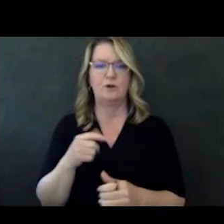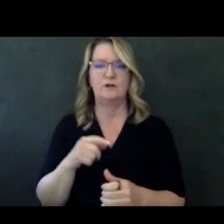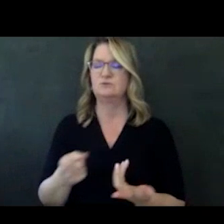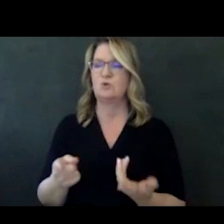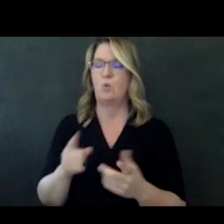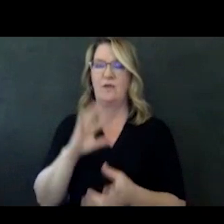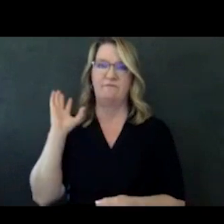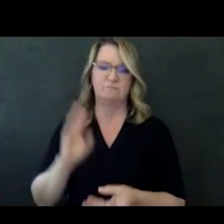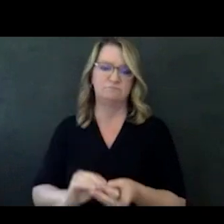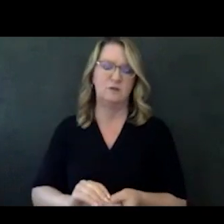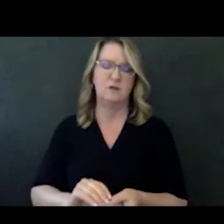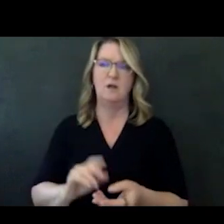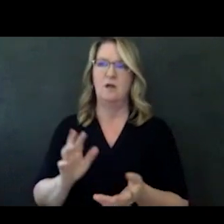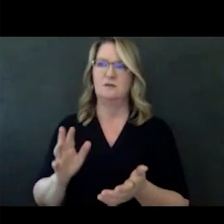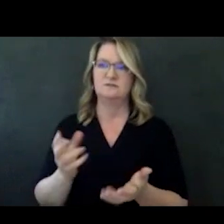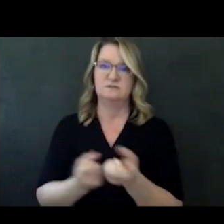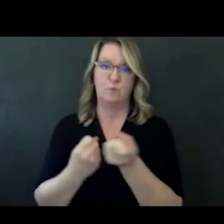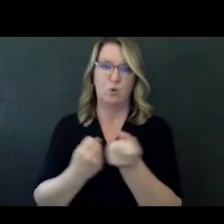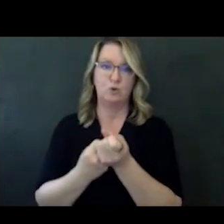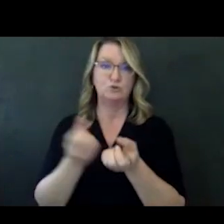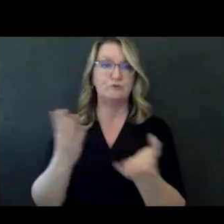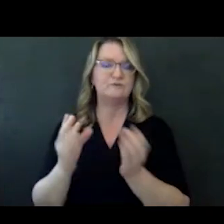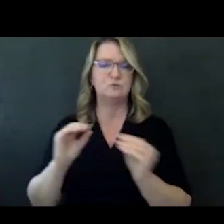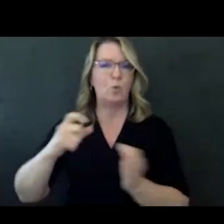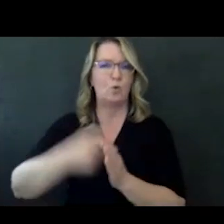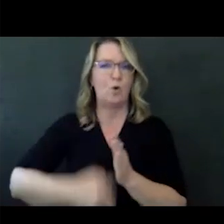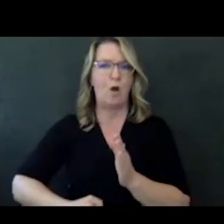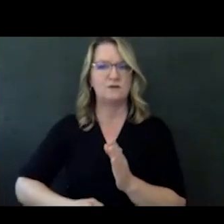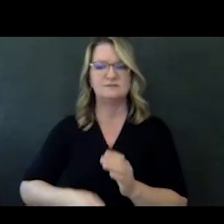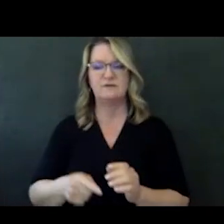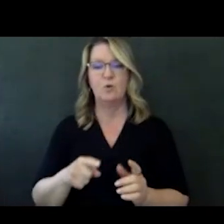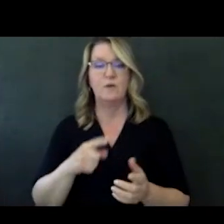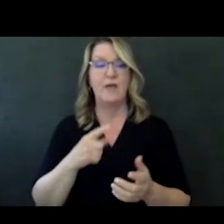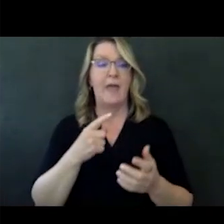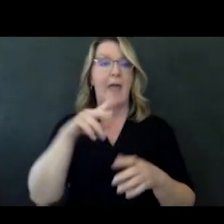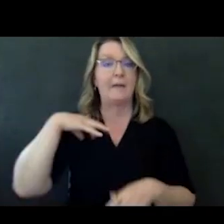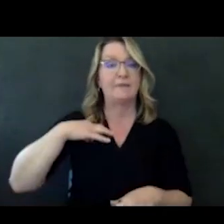support services, including applicant screening, job coaching, and follow-up